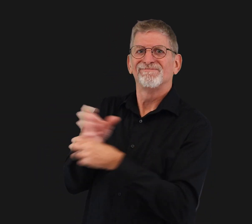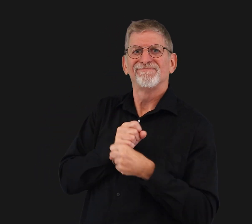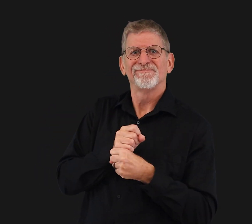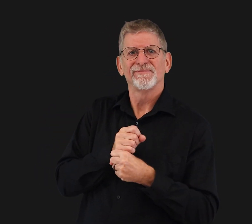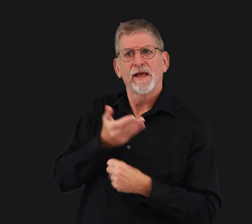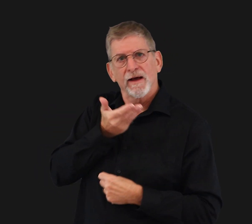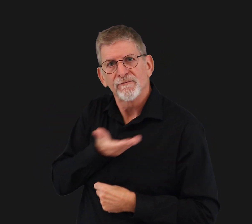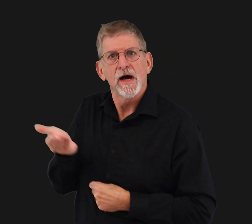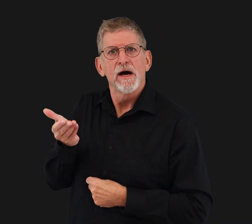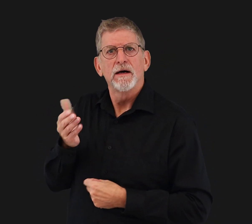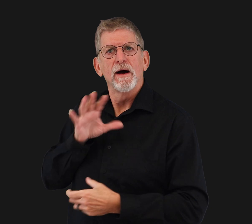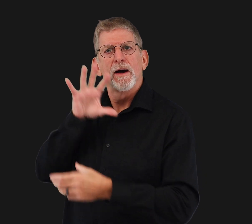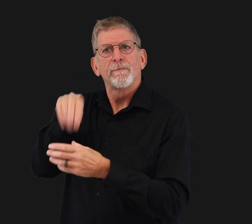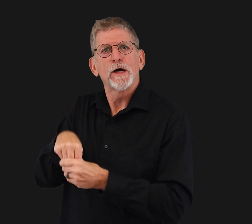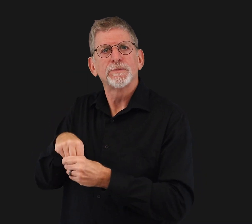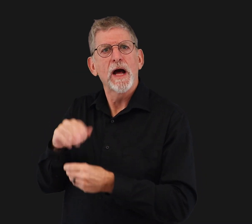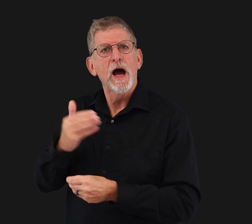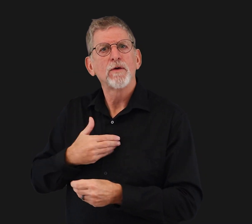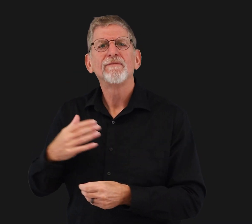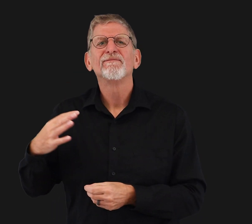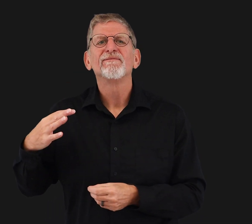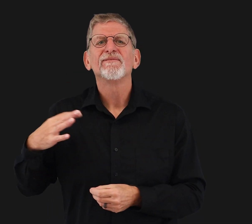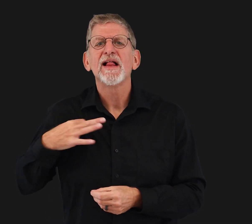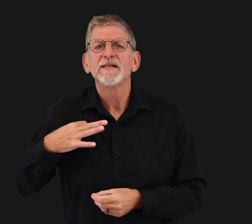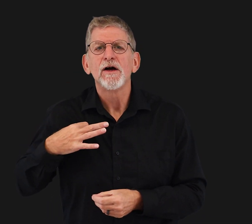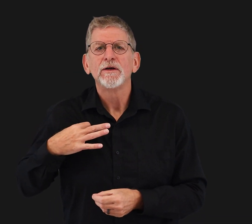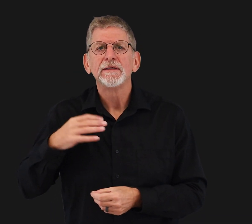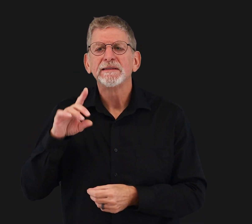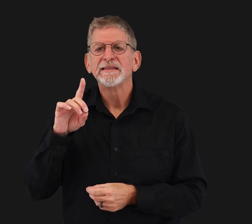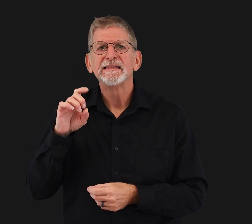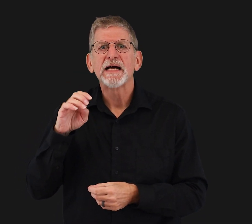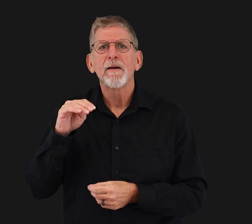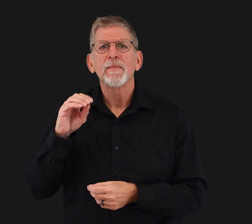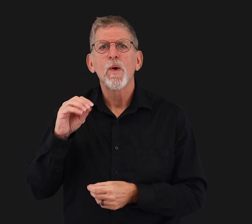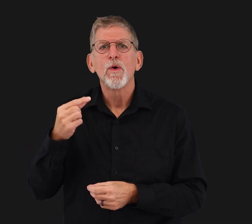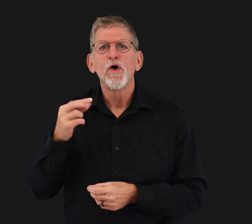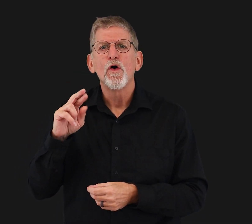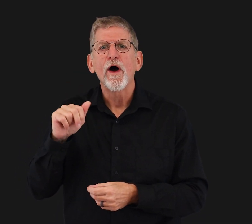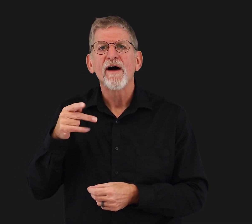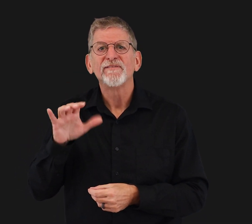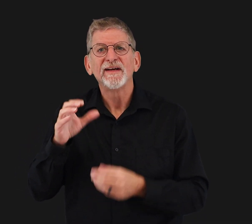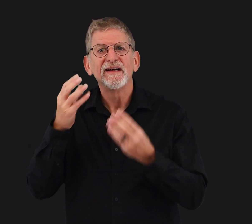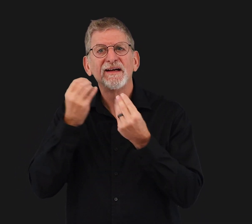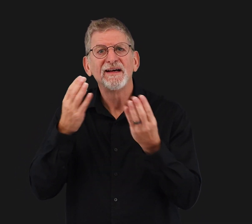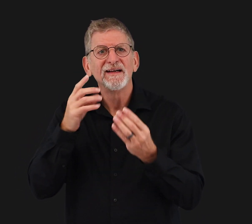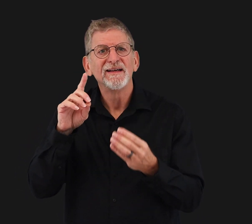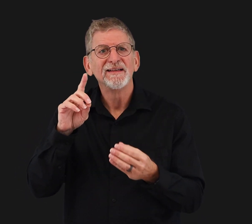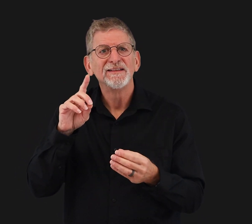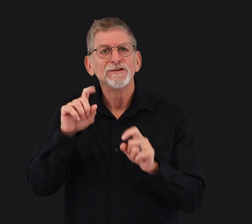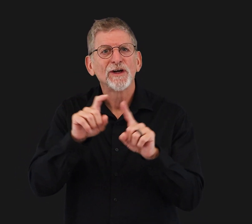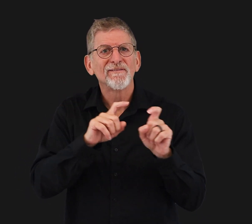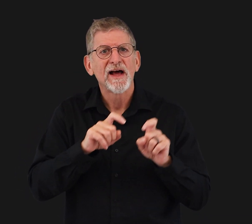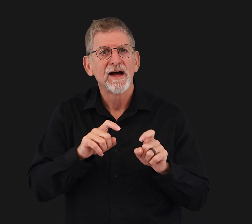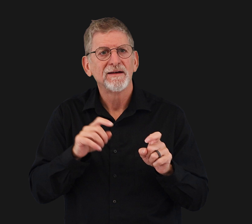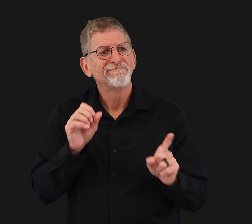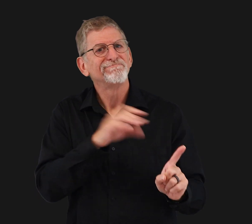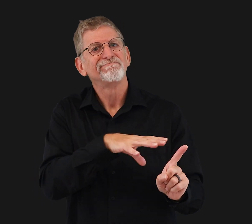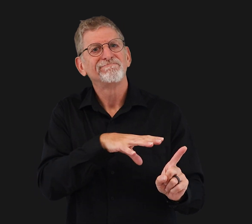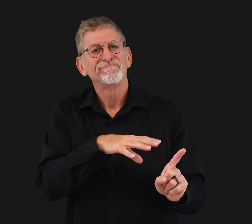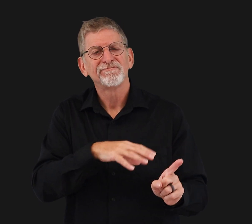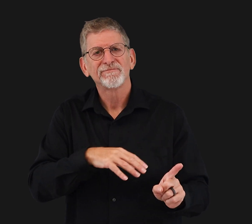receive an invitation to participate in our voluntary demographic data survey.